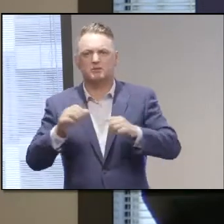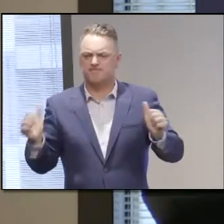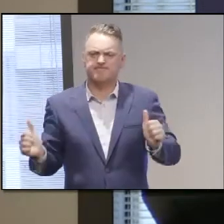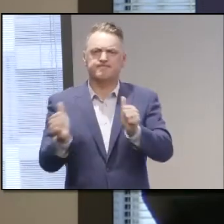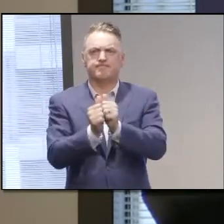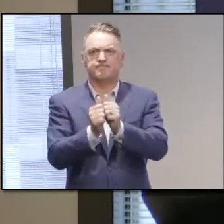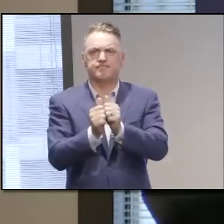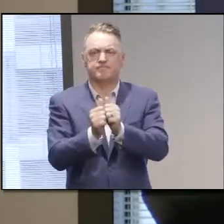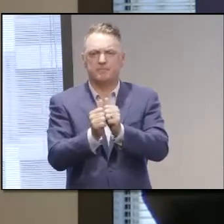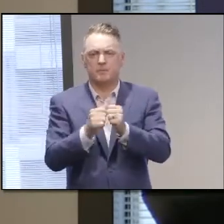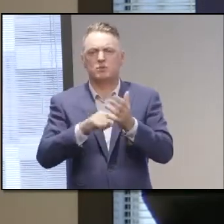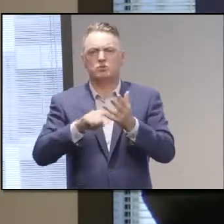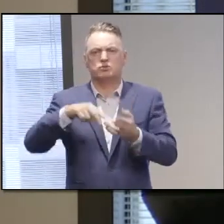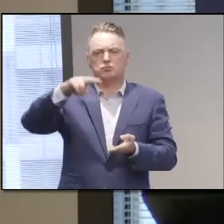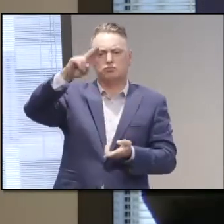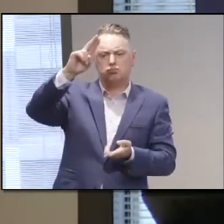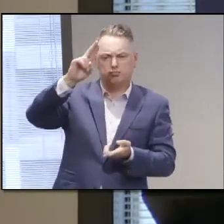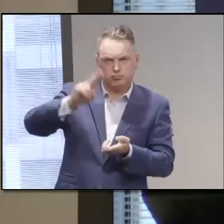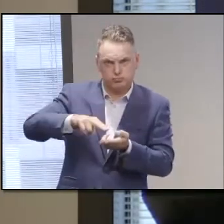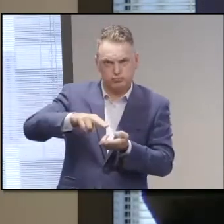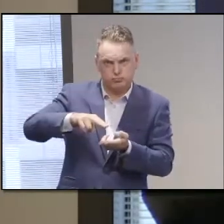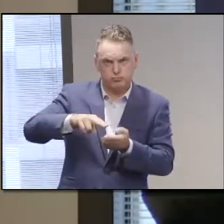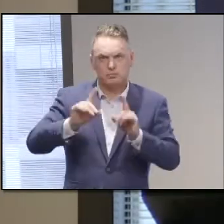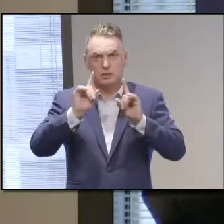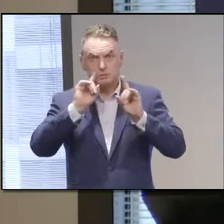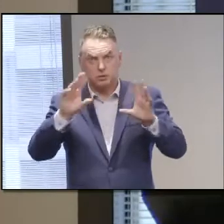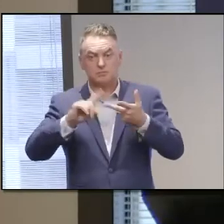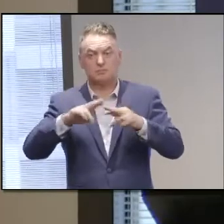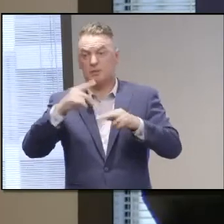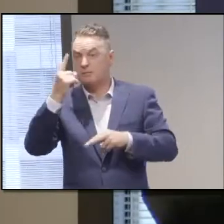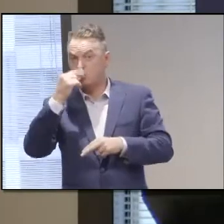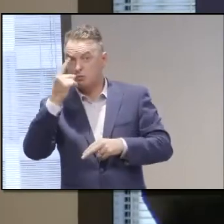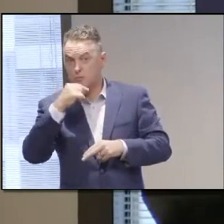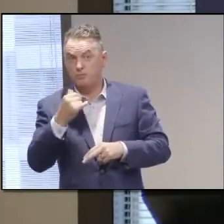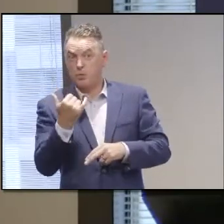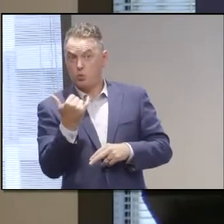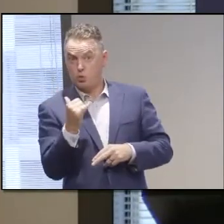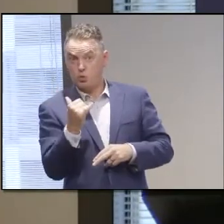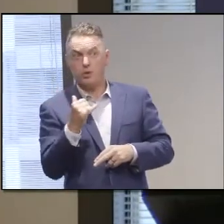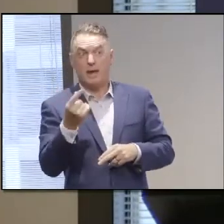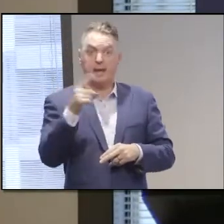together to reduce exposures where we are able to but also for people to take the opportunities. So,